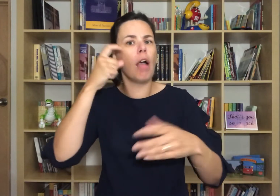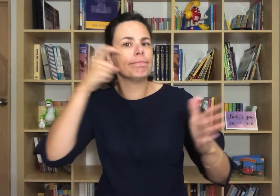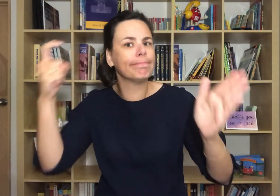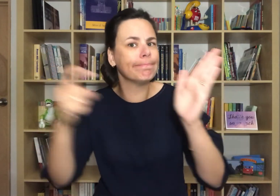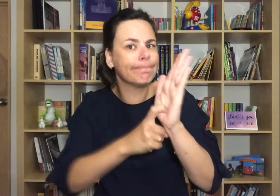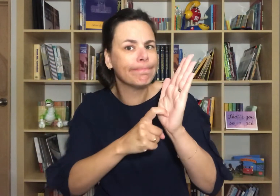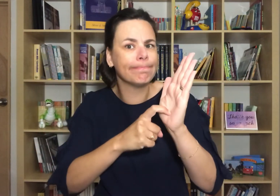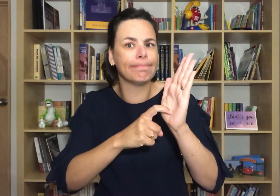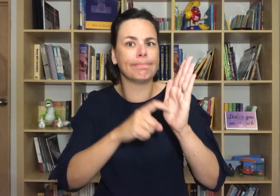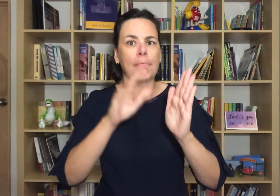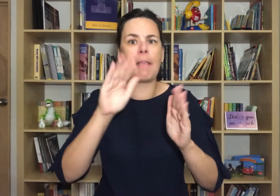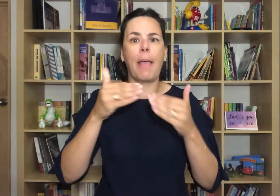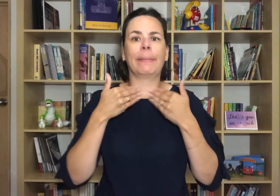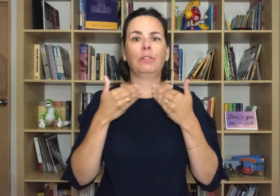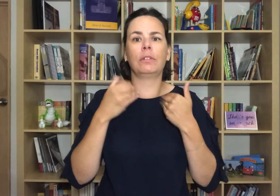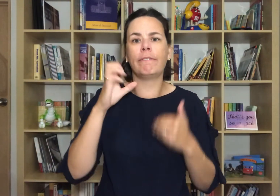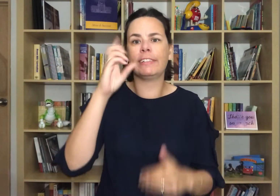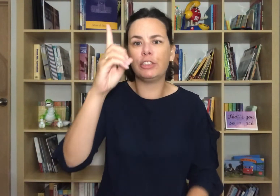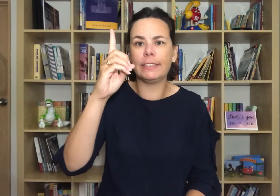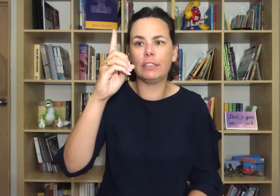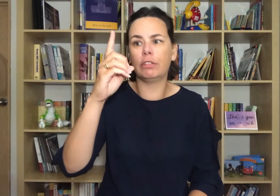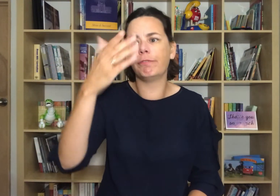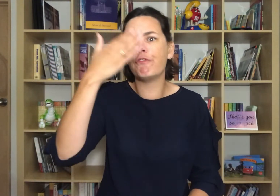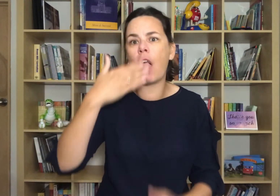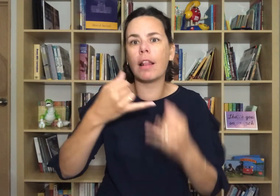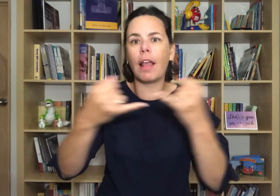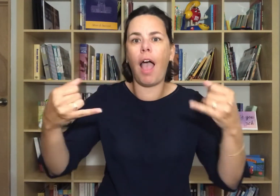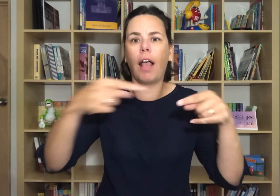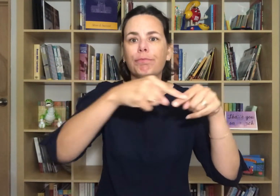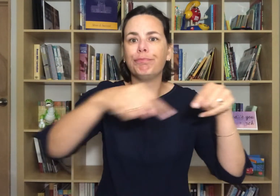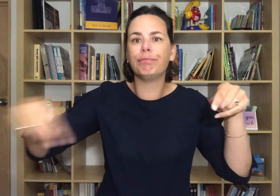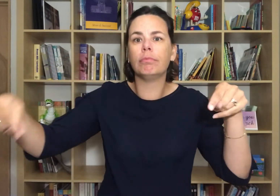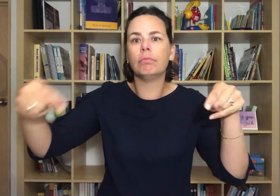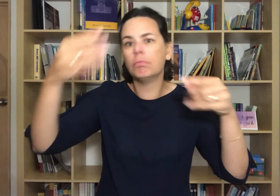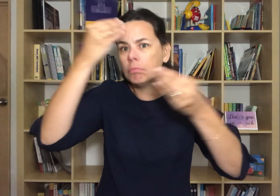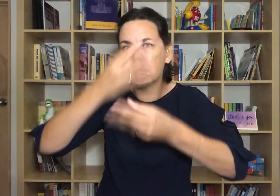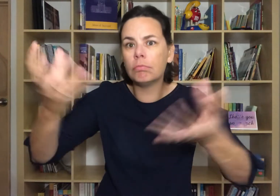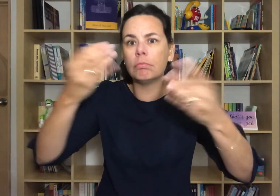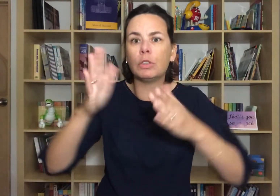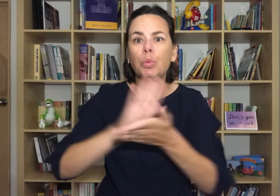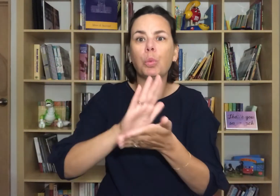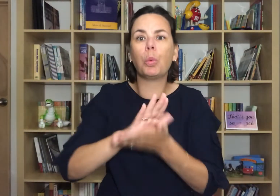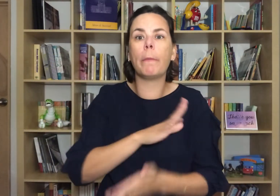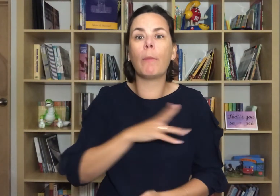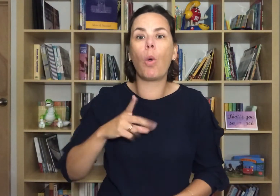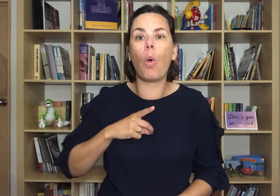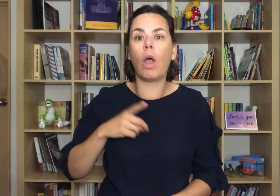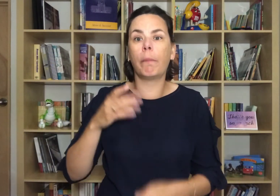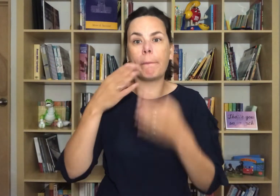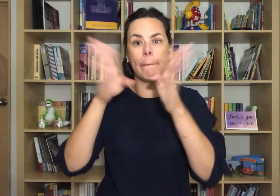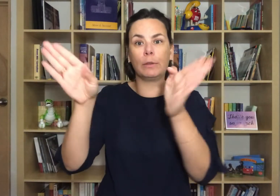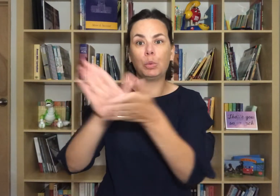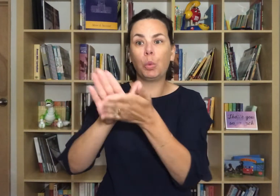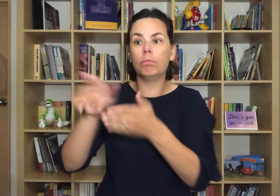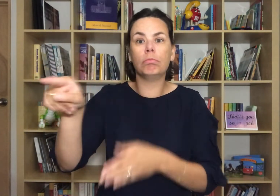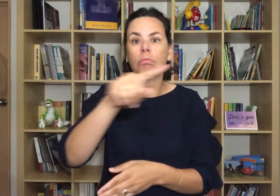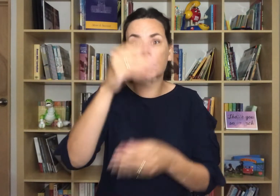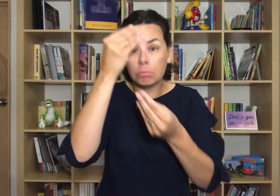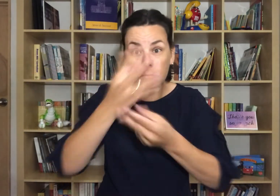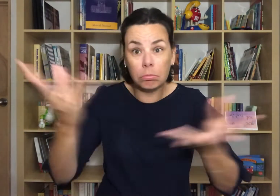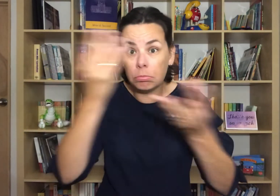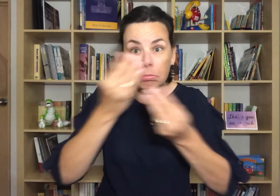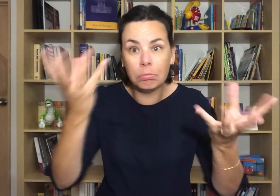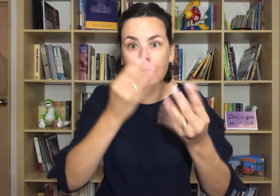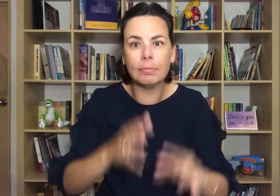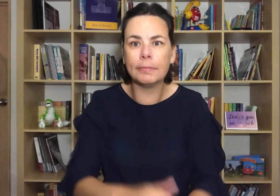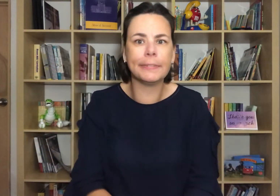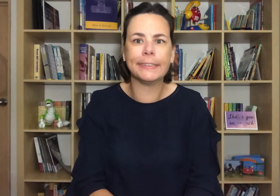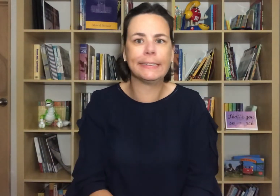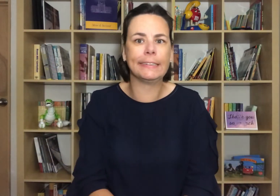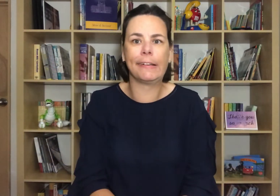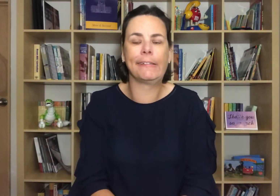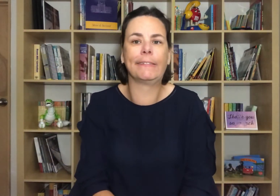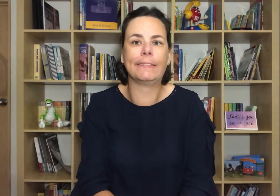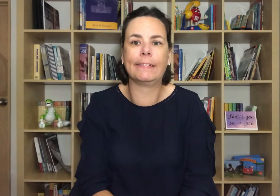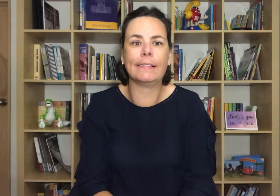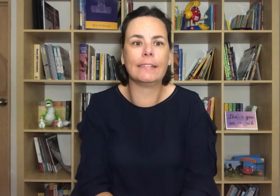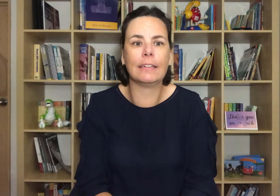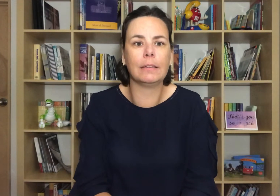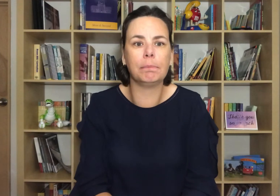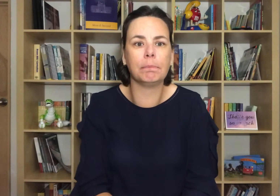by the frontlines of the Ministry of Education (MoE), or by school boards.